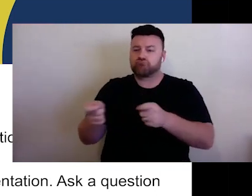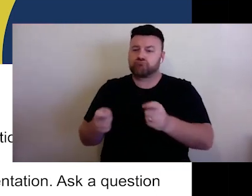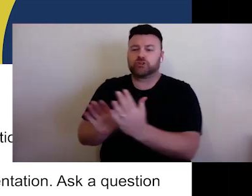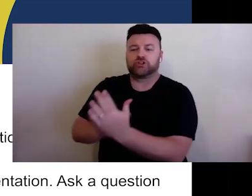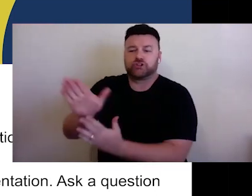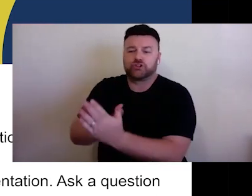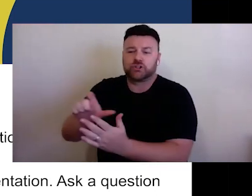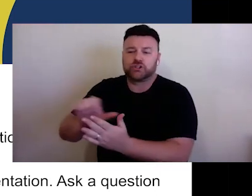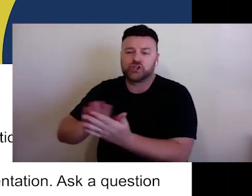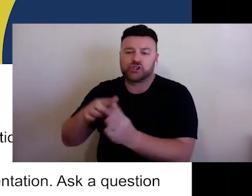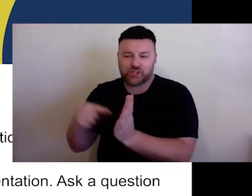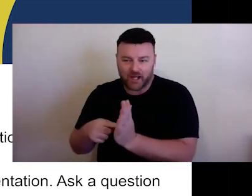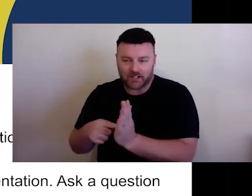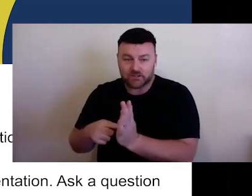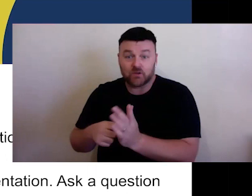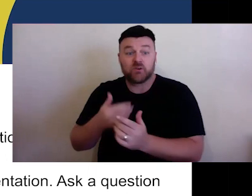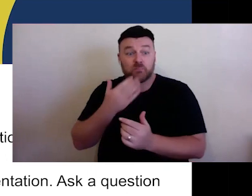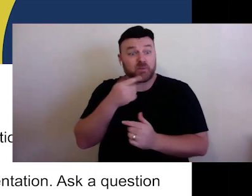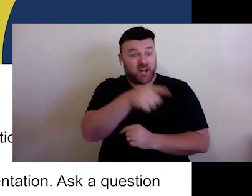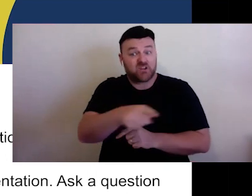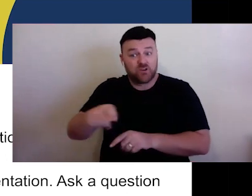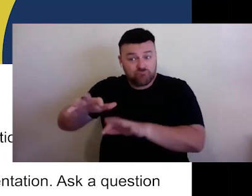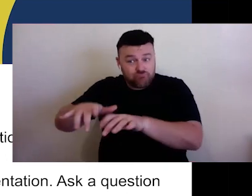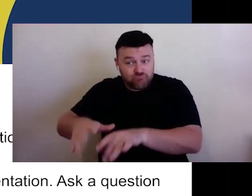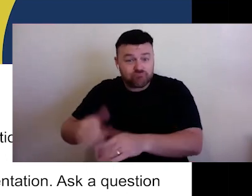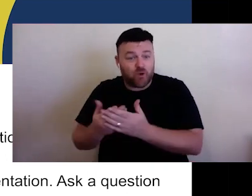encourage you to share and utilise this chat with any ideas, resources